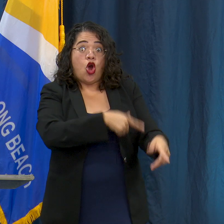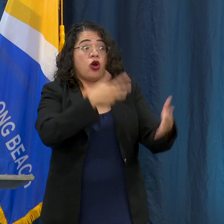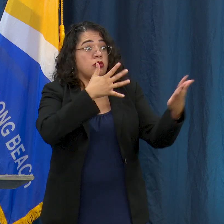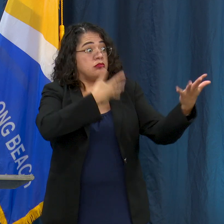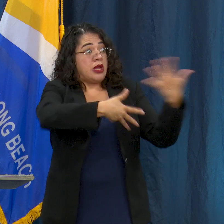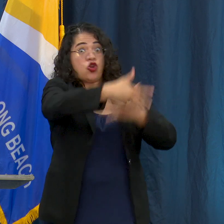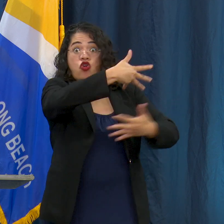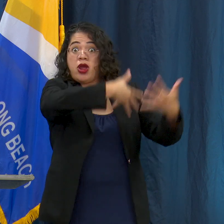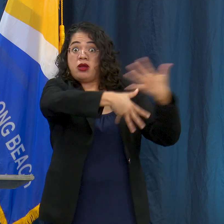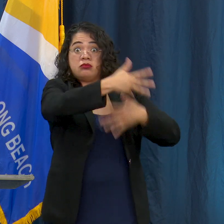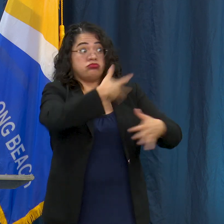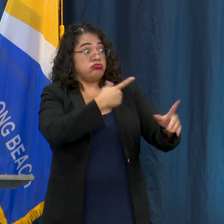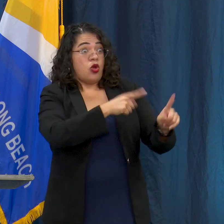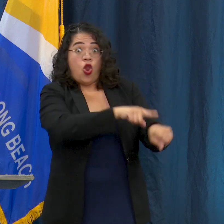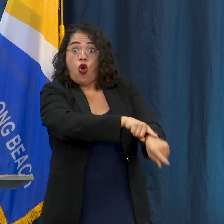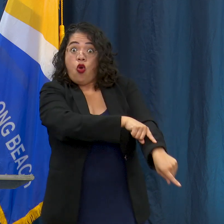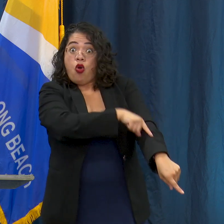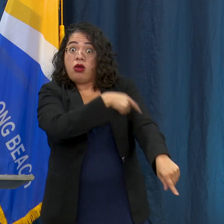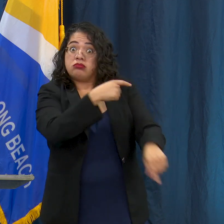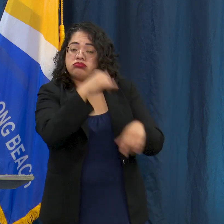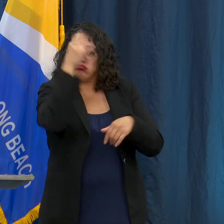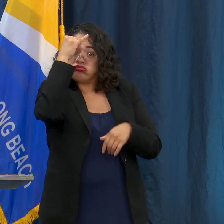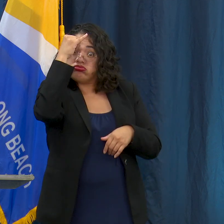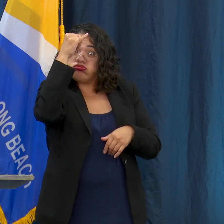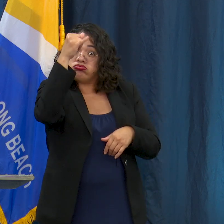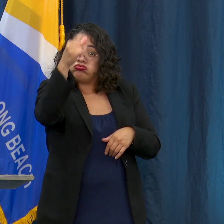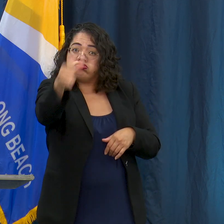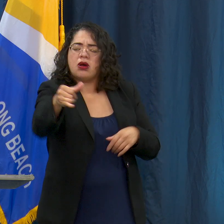greater number of people outside of your household you're interacting with, the